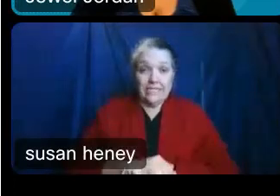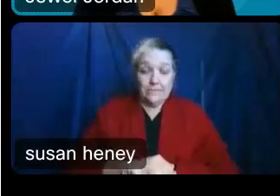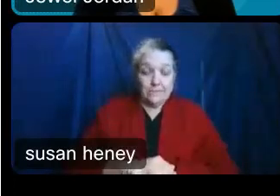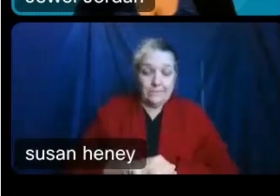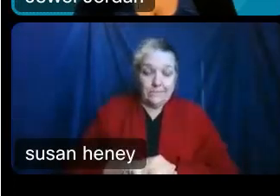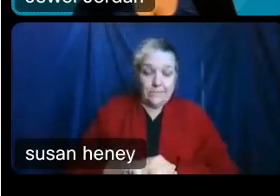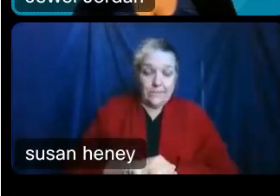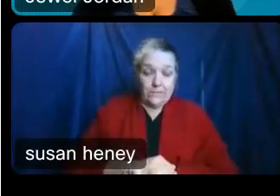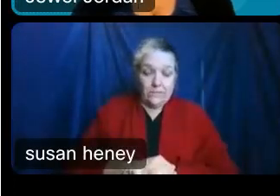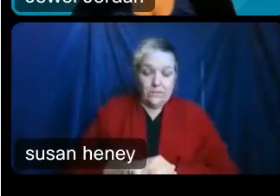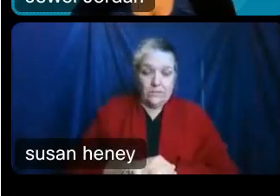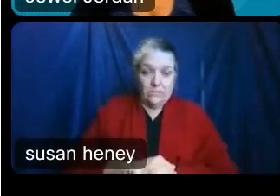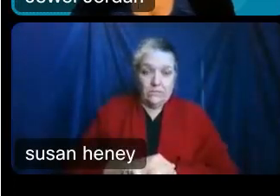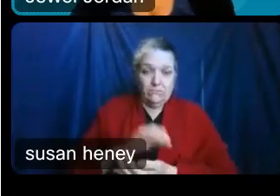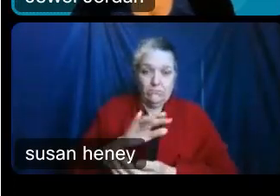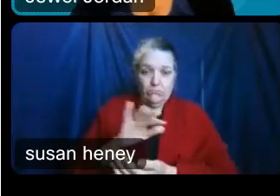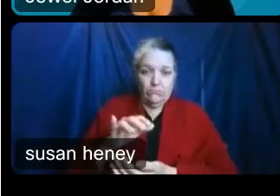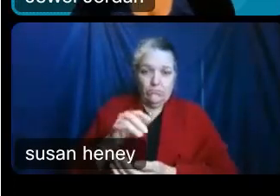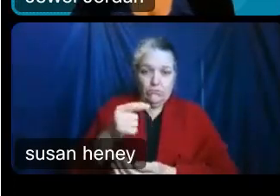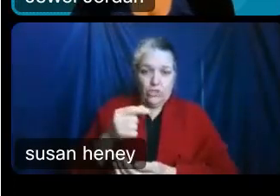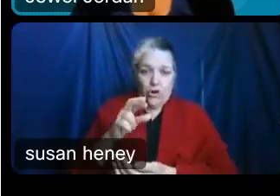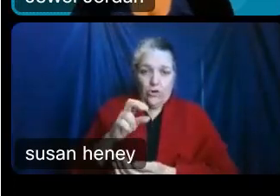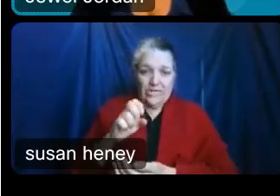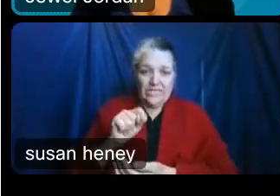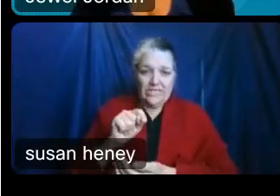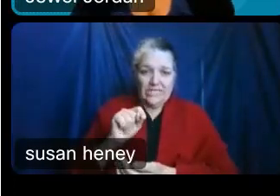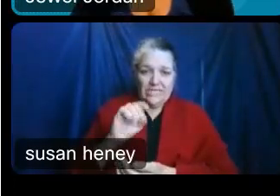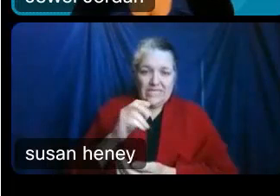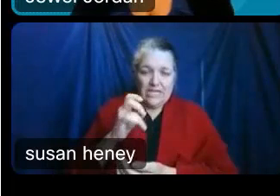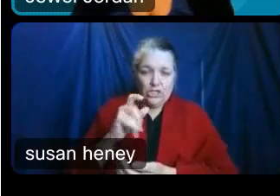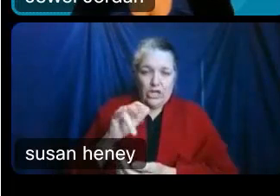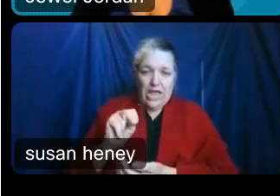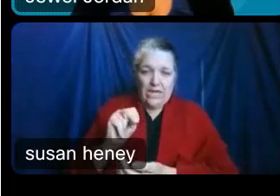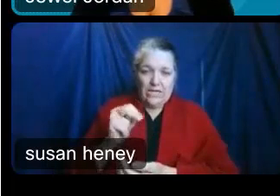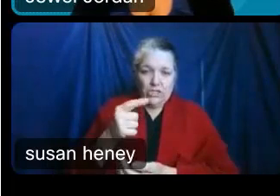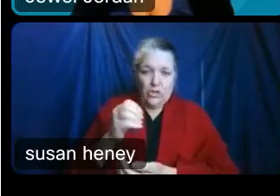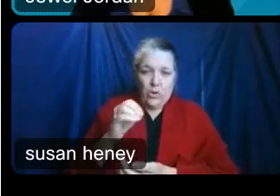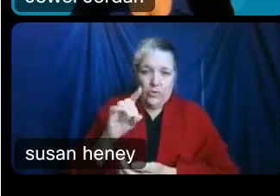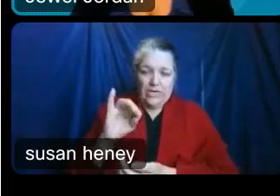Gretchen, G, R, E, T, C, H, E, N. Gooding, G, O, O, D, I, N, G. I think what you're seeing